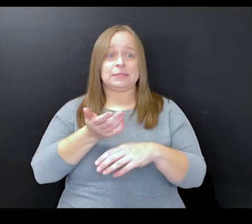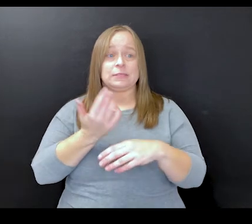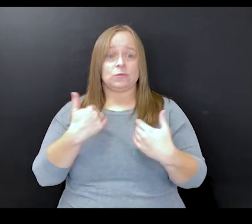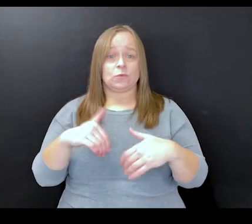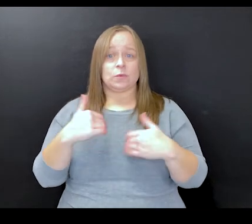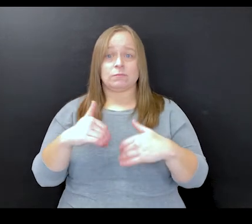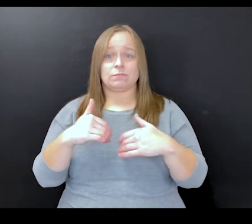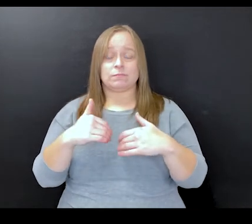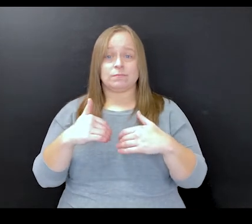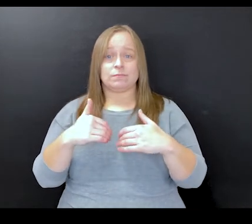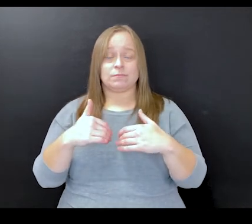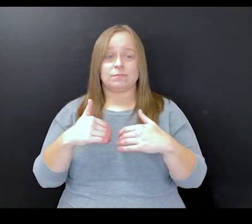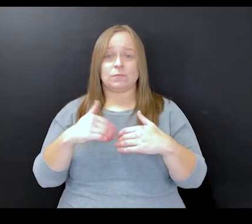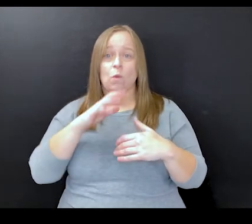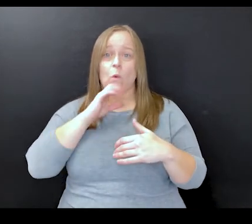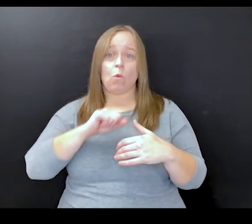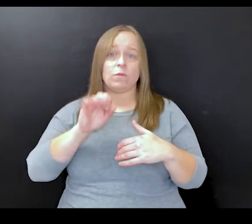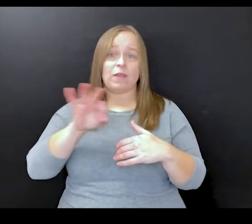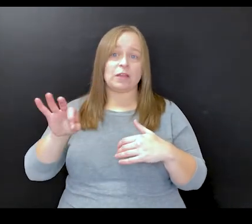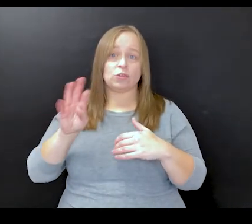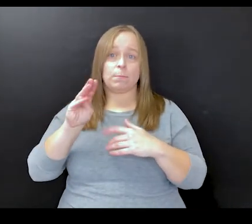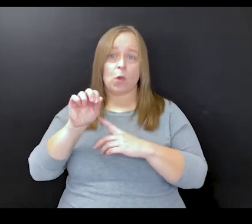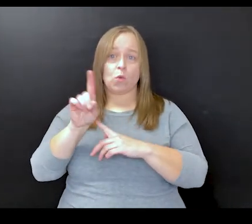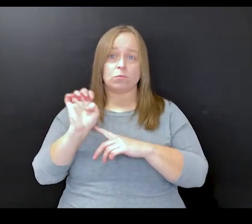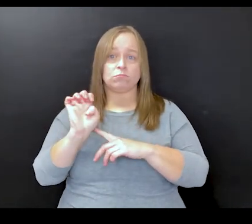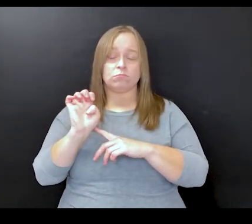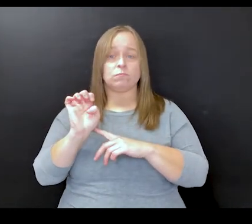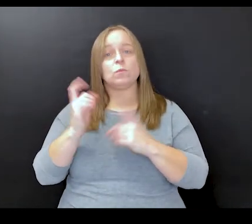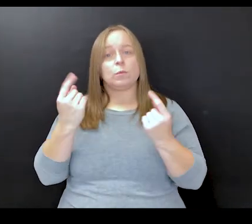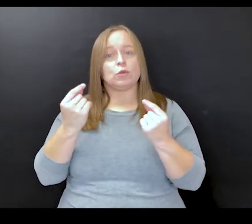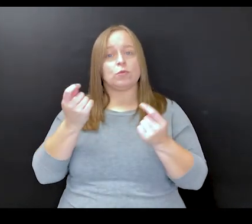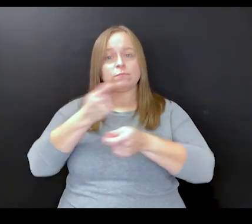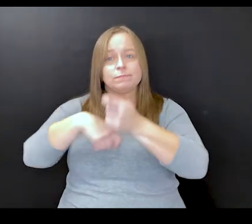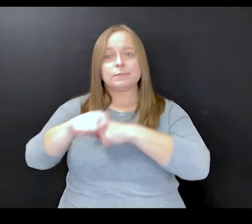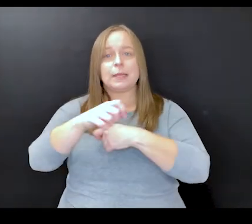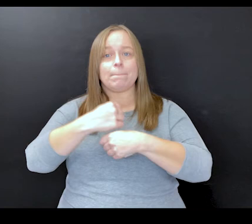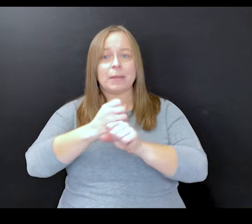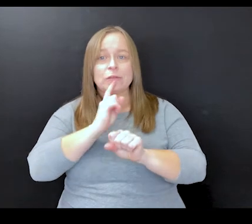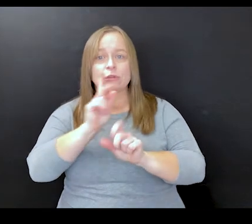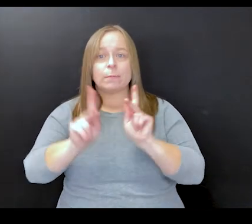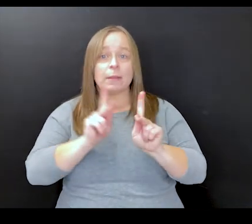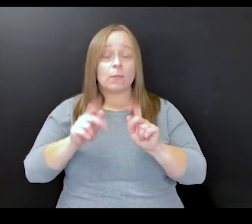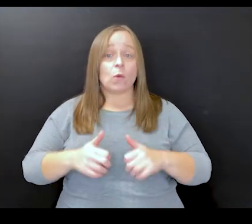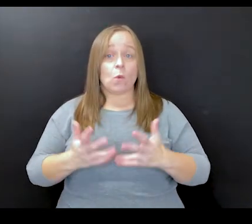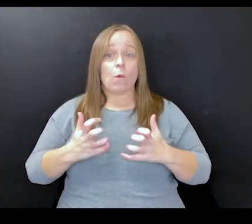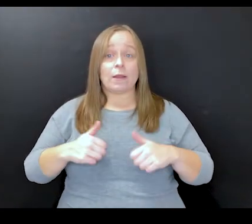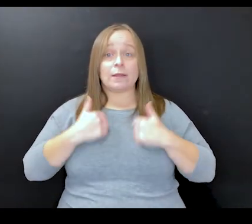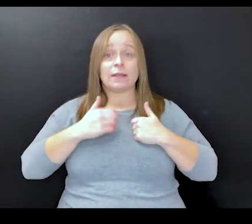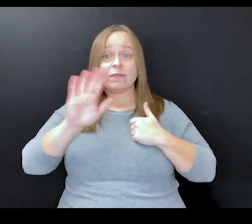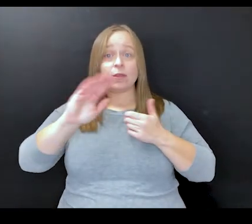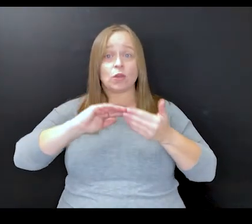is just an outdated mode. And that what we need to be doing is to ensuring that people who want to live in the community